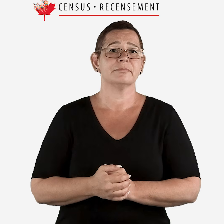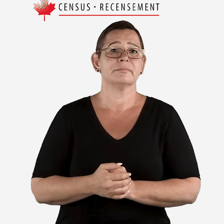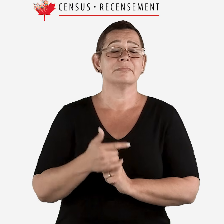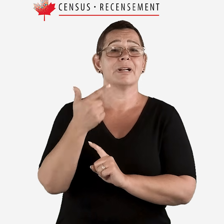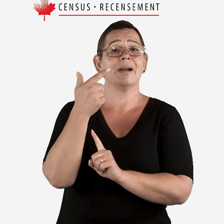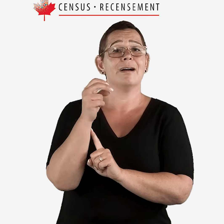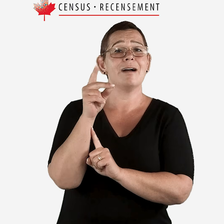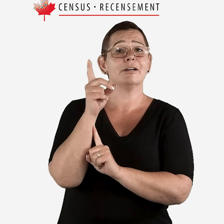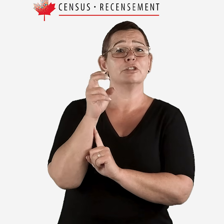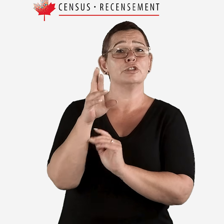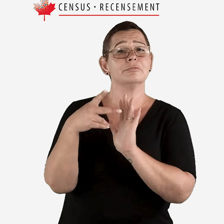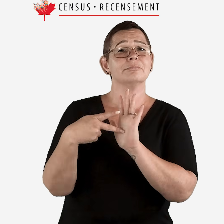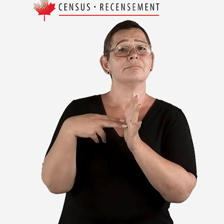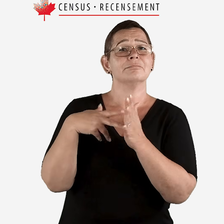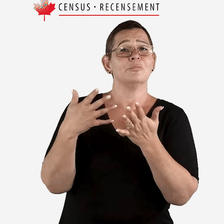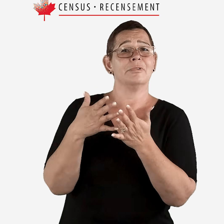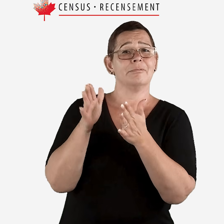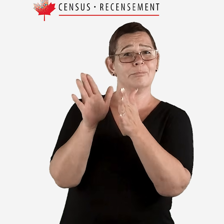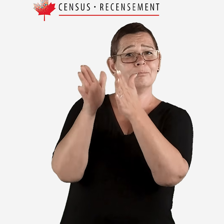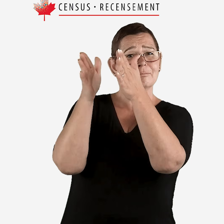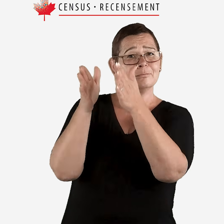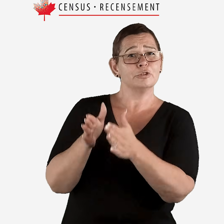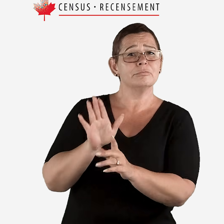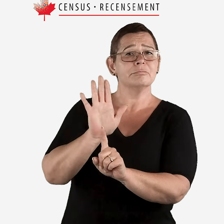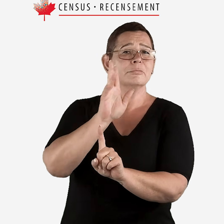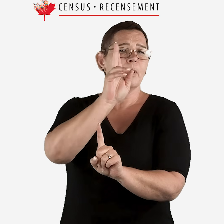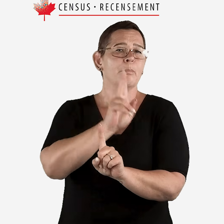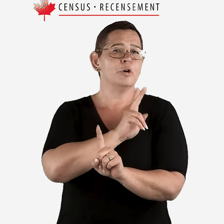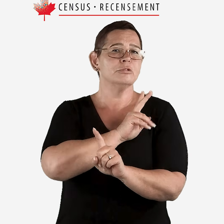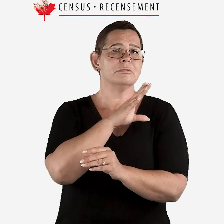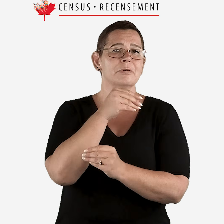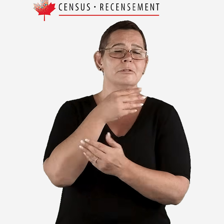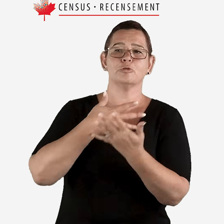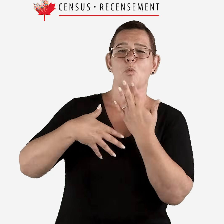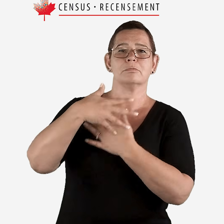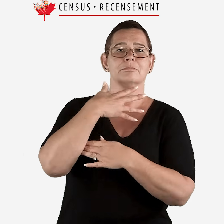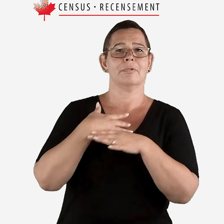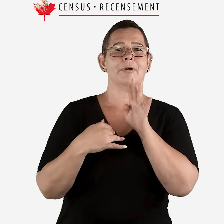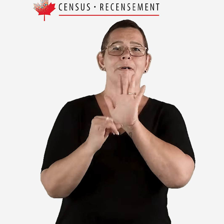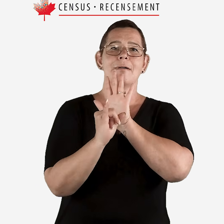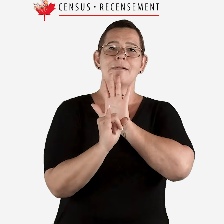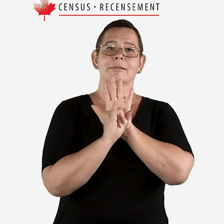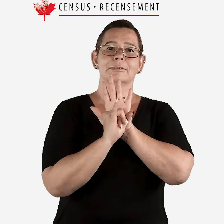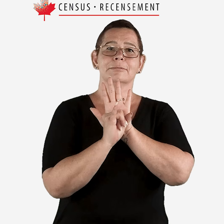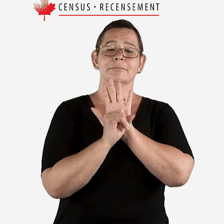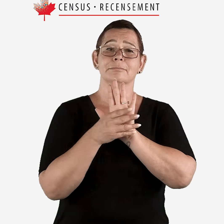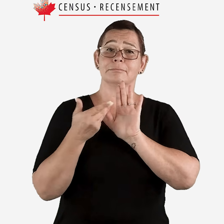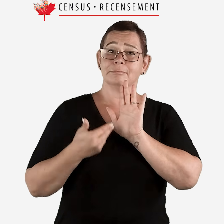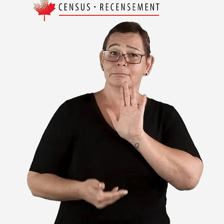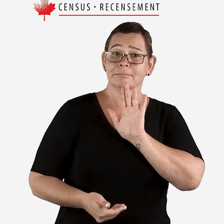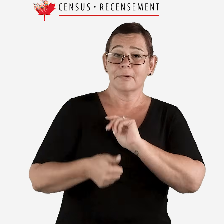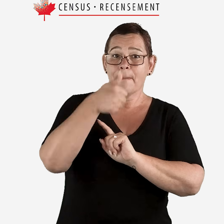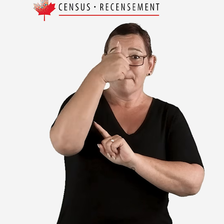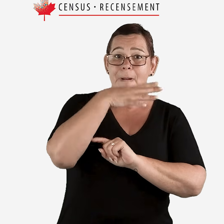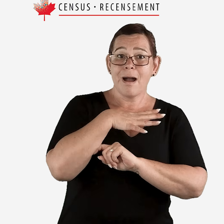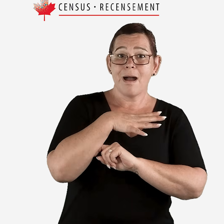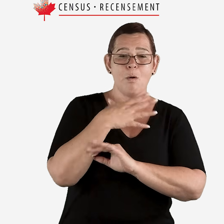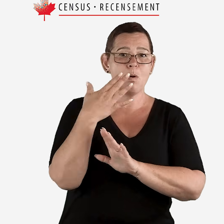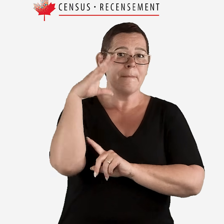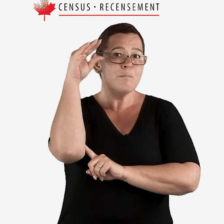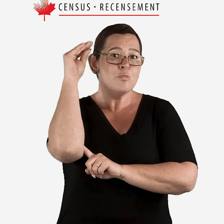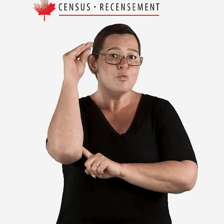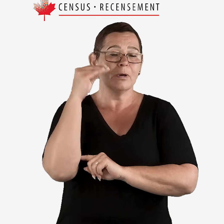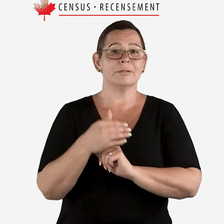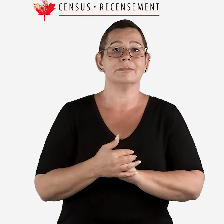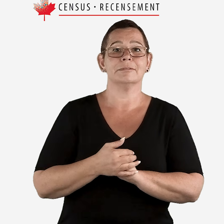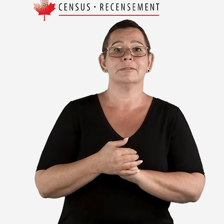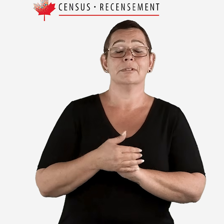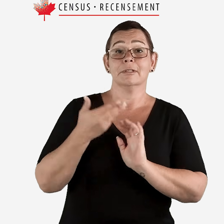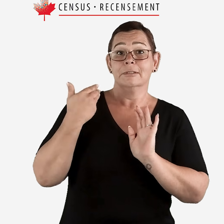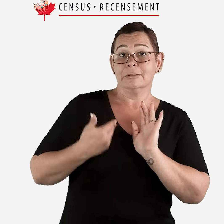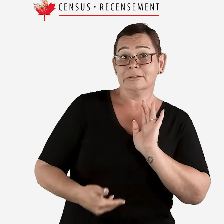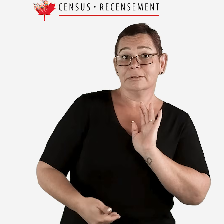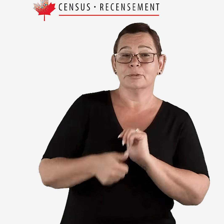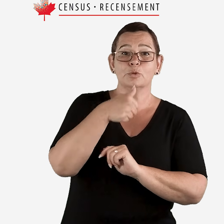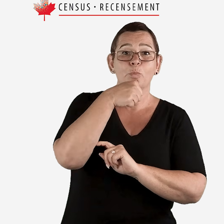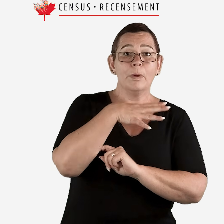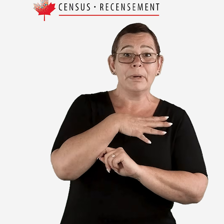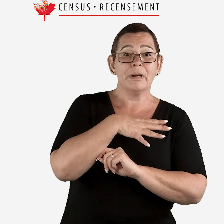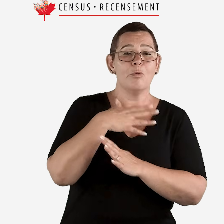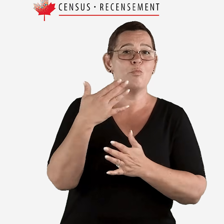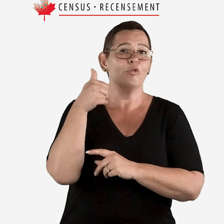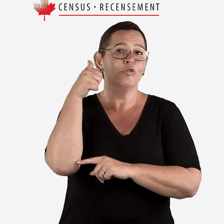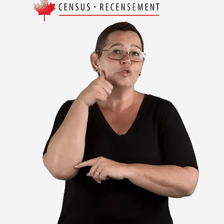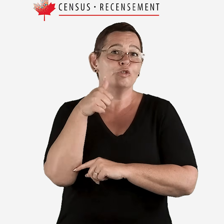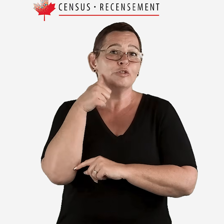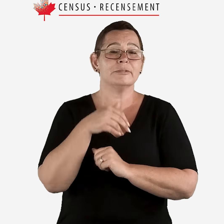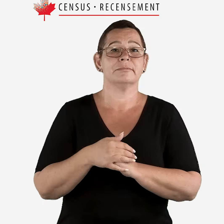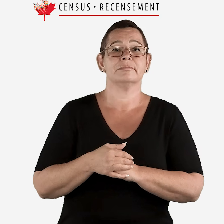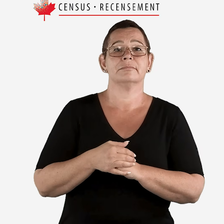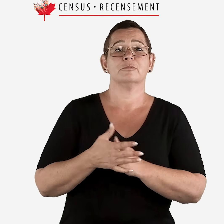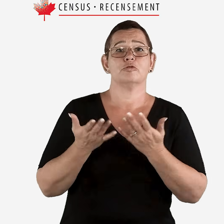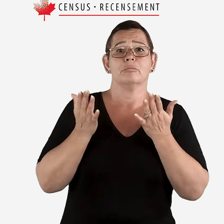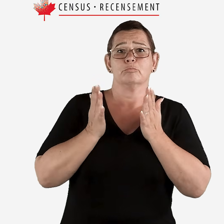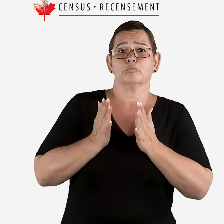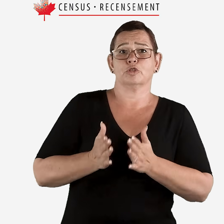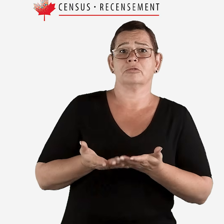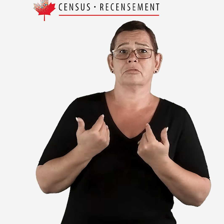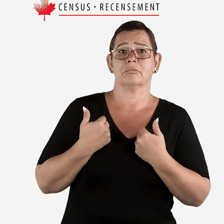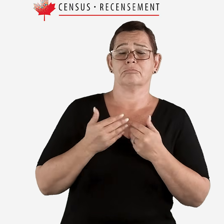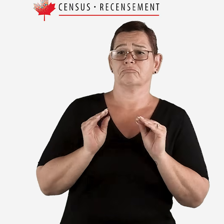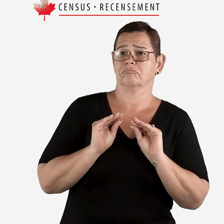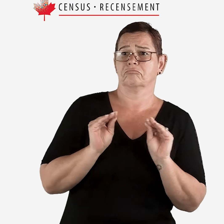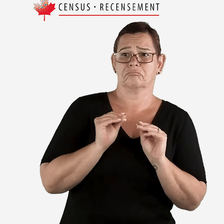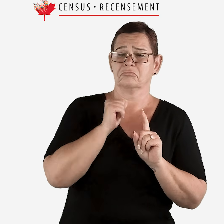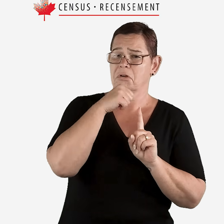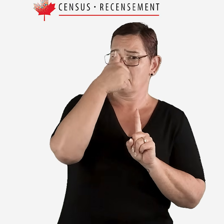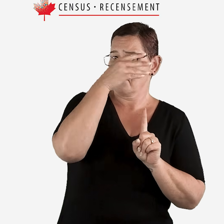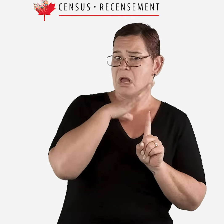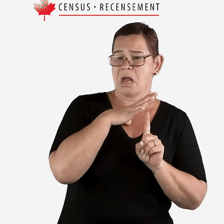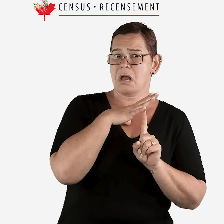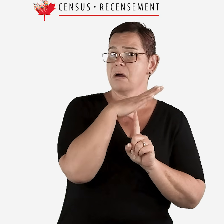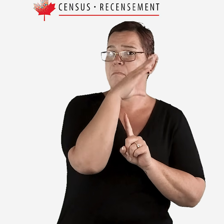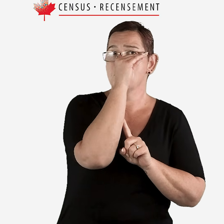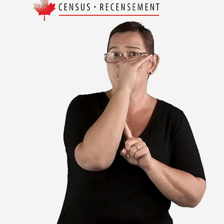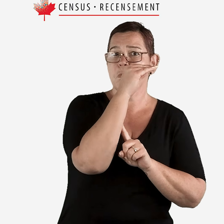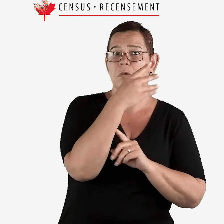Gender refers to an individual’s personal and social identity as a man (or a boy), a woman (or a girl), or a person who is not exclusively a man (or a boy)